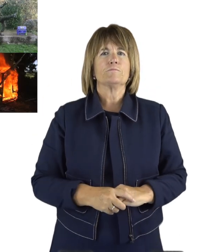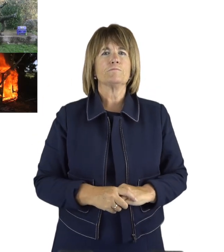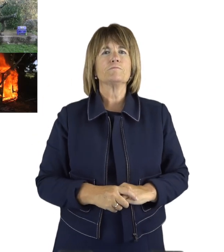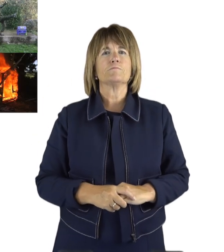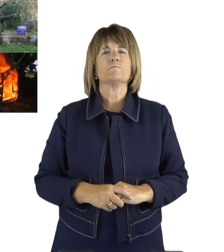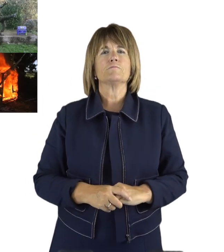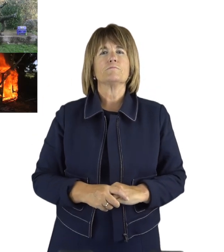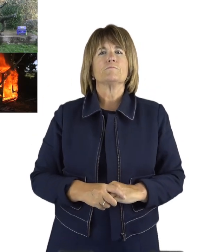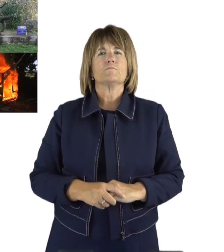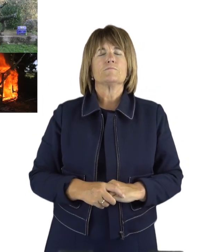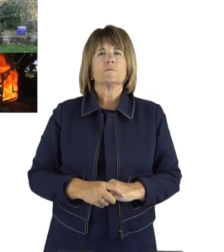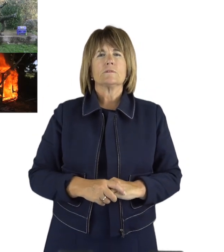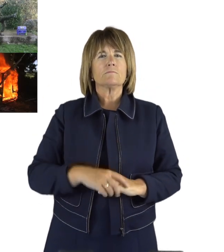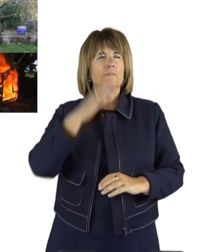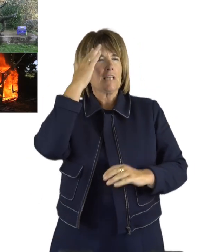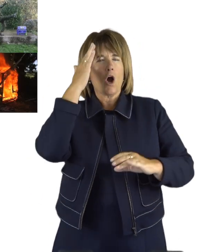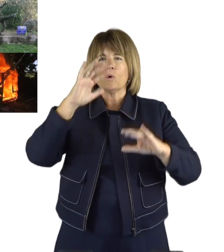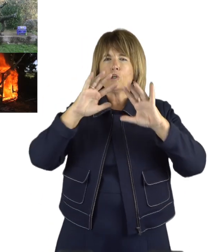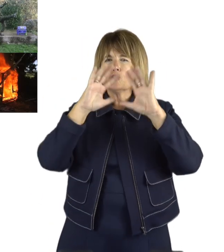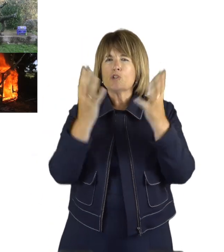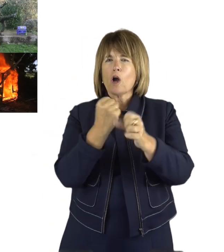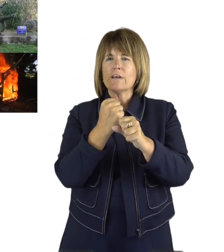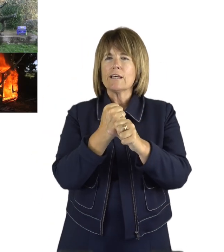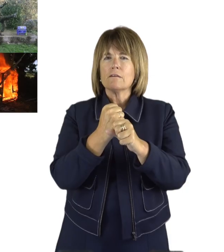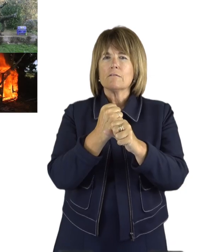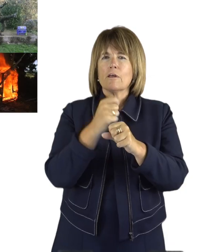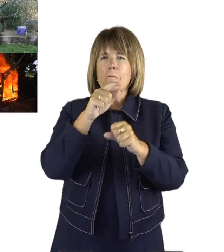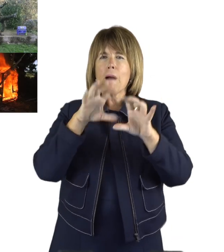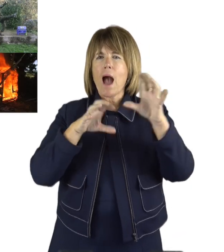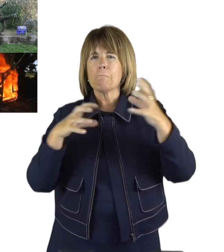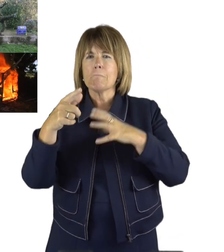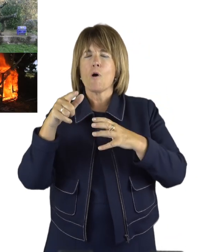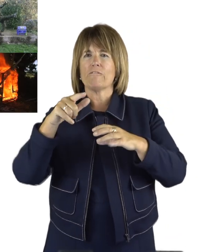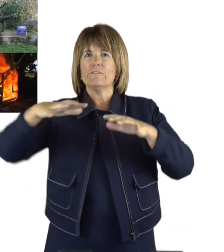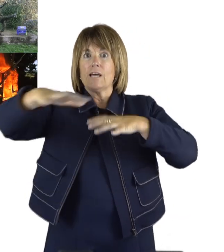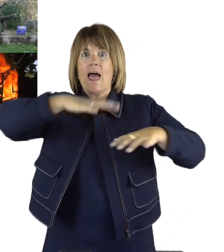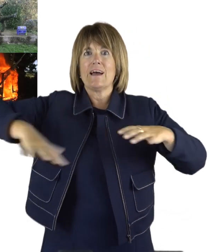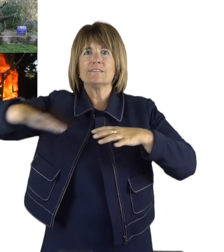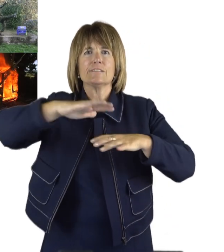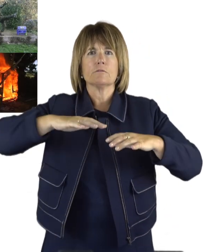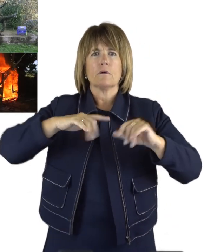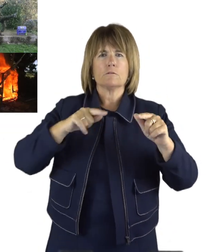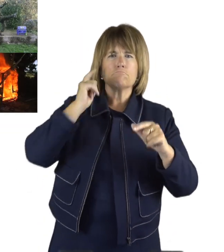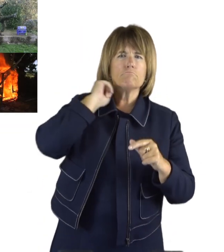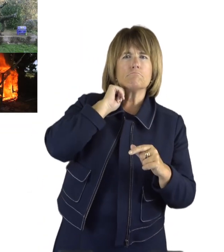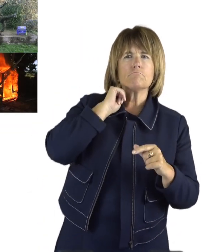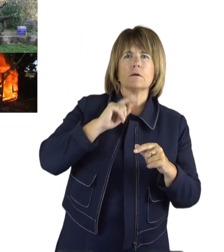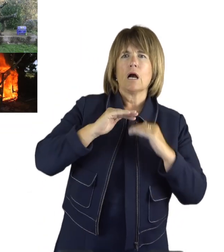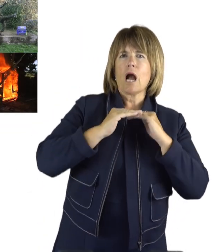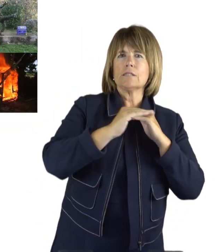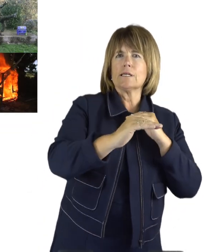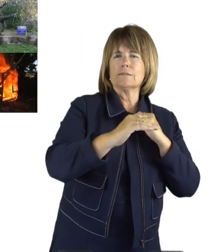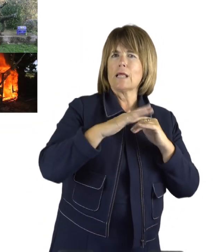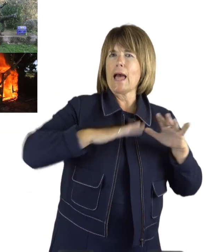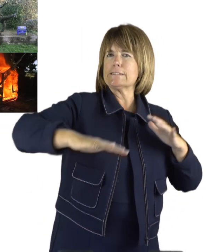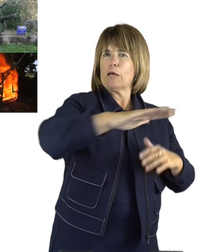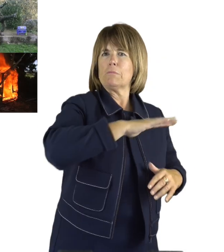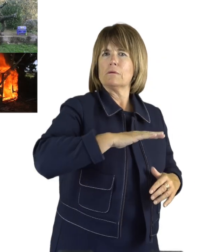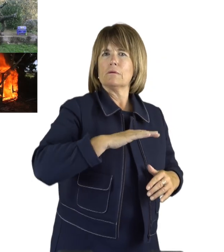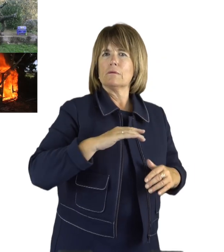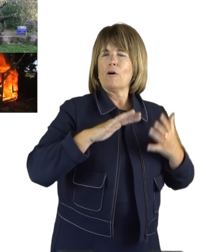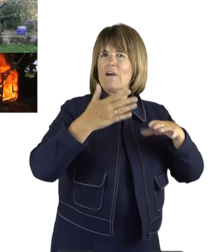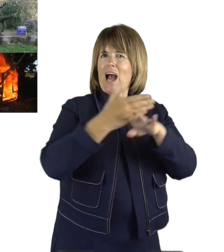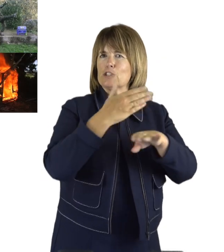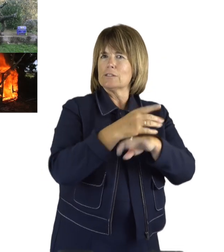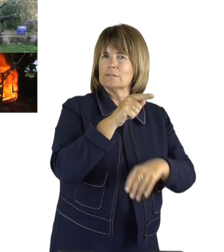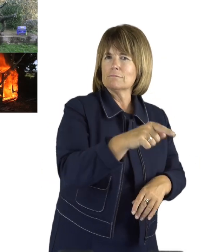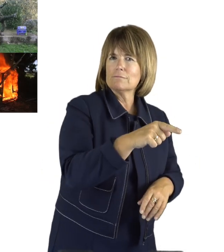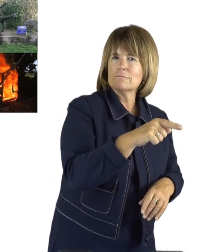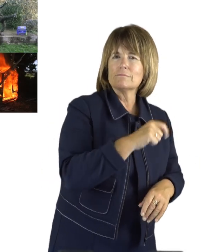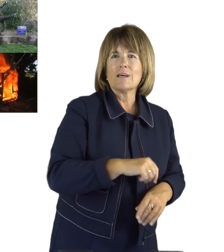Psycho-geography and the mapping of territories and consciousness. Gardens as landscapes and sites of actions.